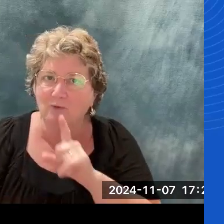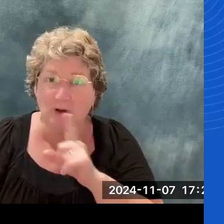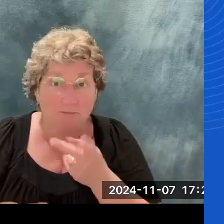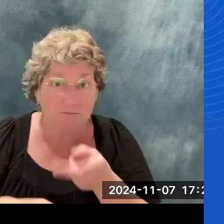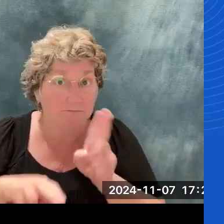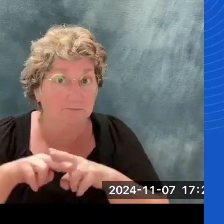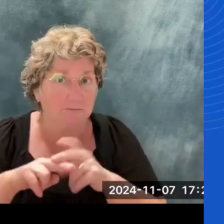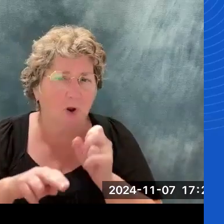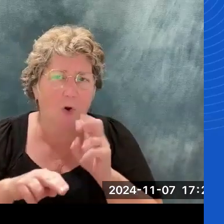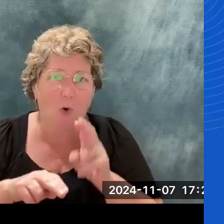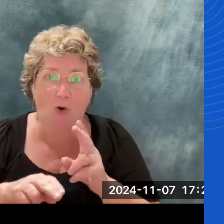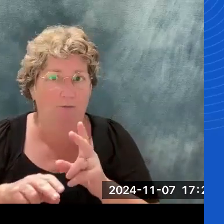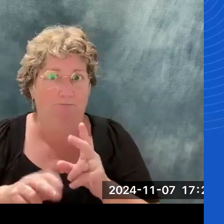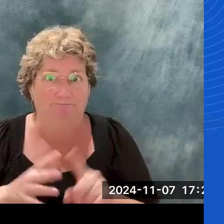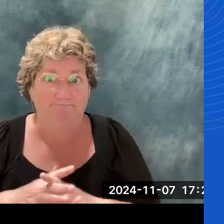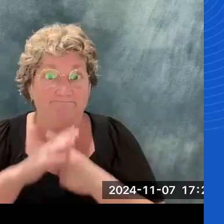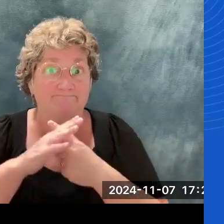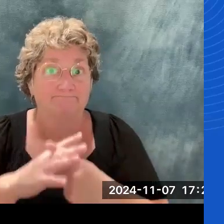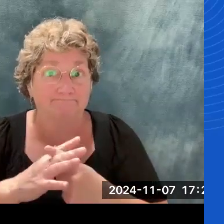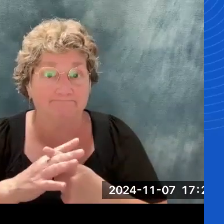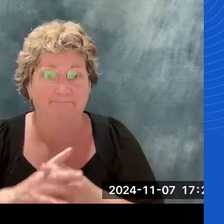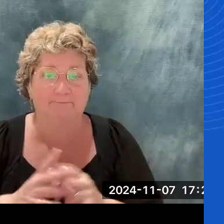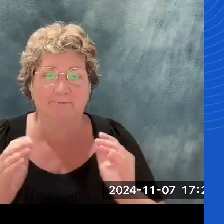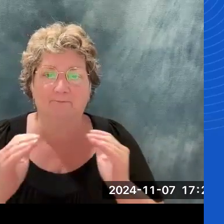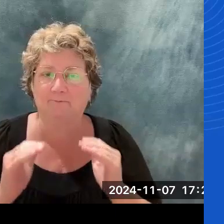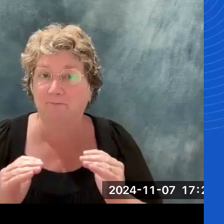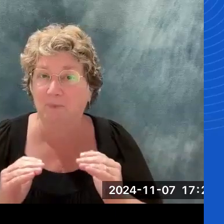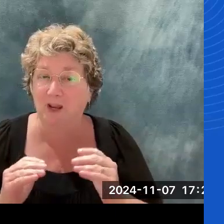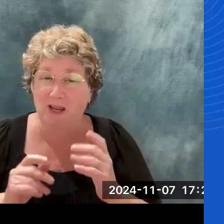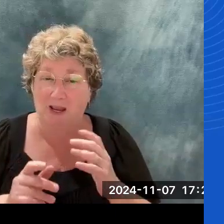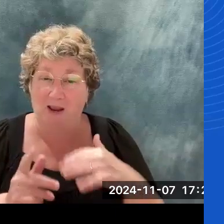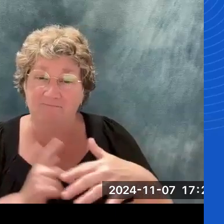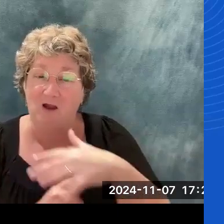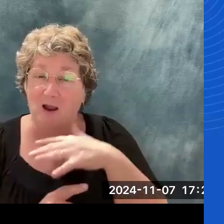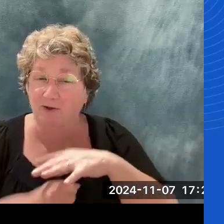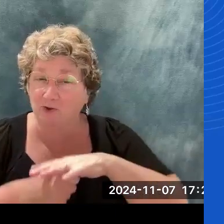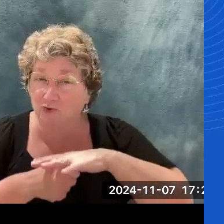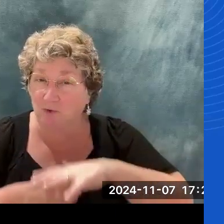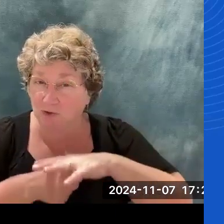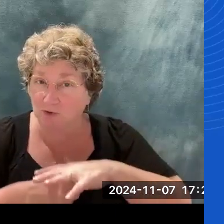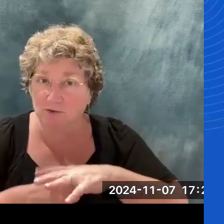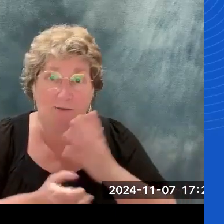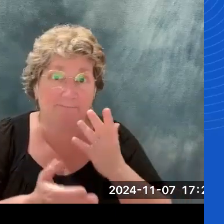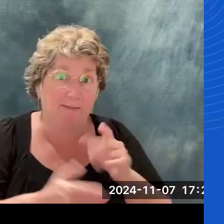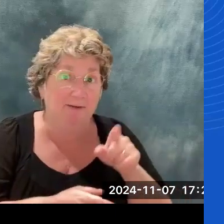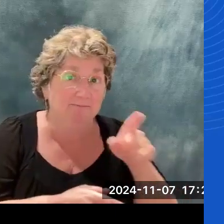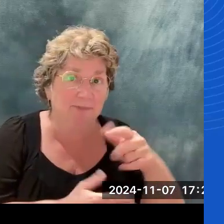Are there things in school that are particularly stressful? Including social factors, which can also be at school.